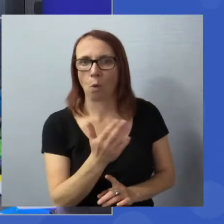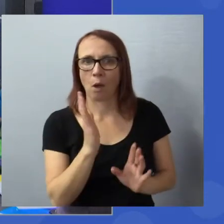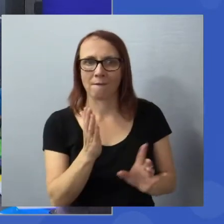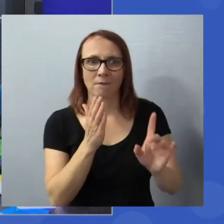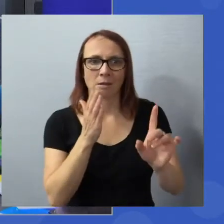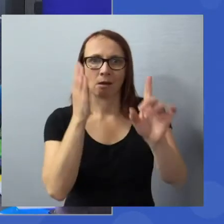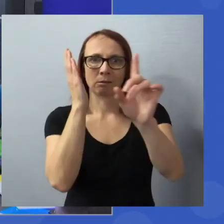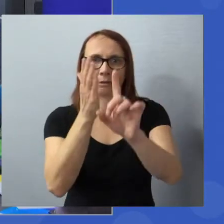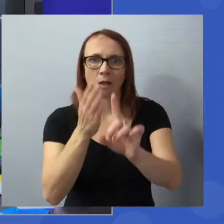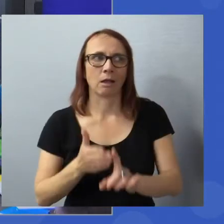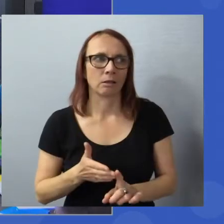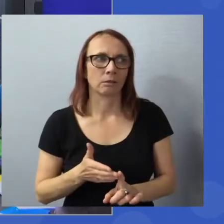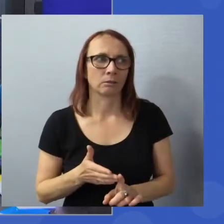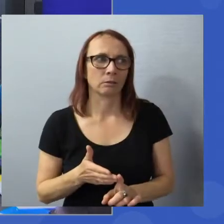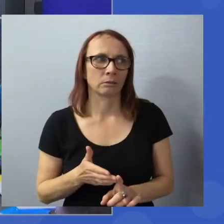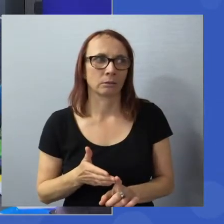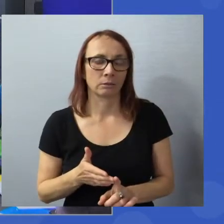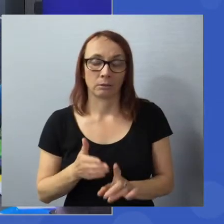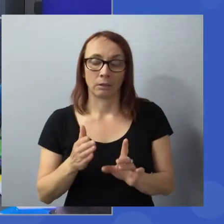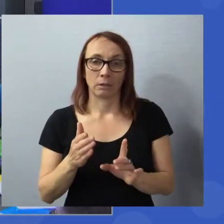of the different departments and objectives need to report on that so